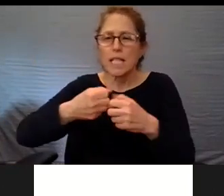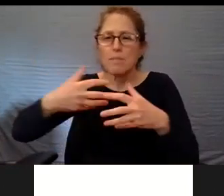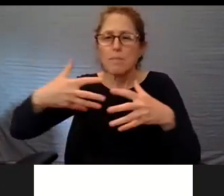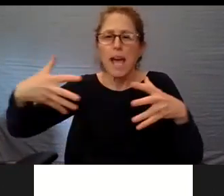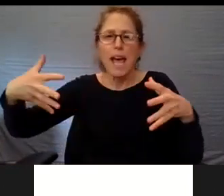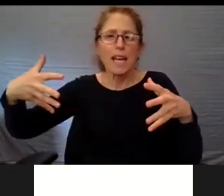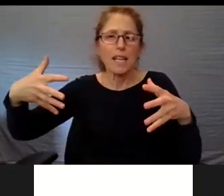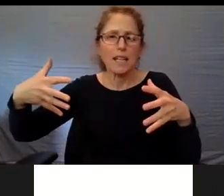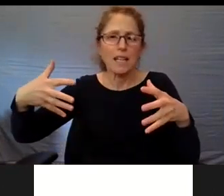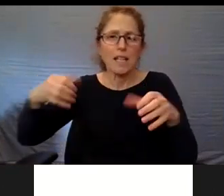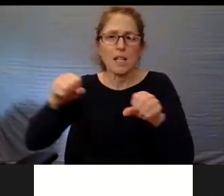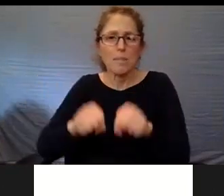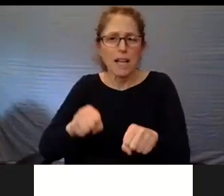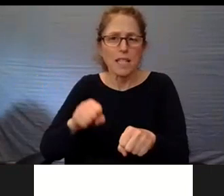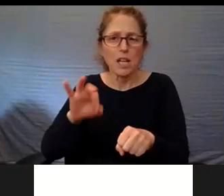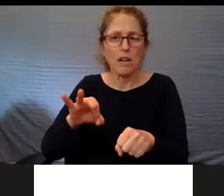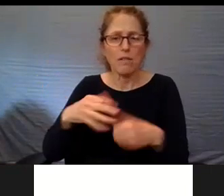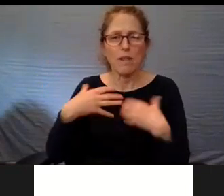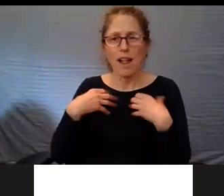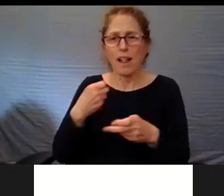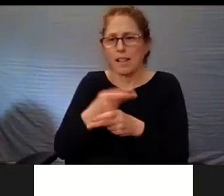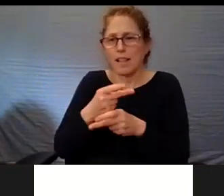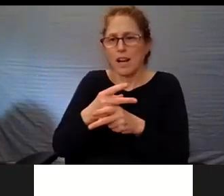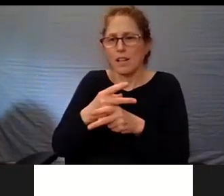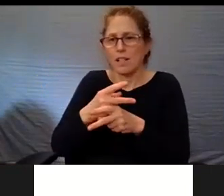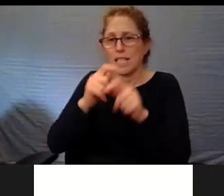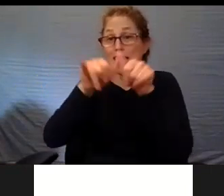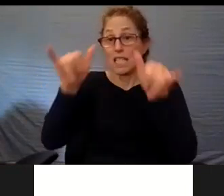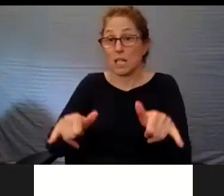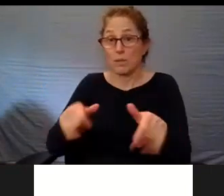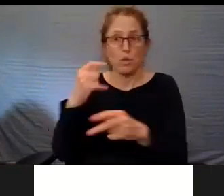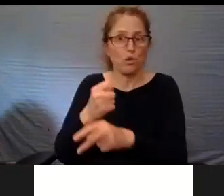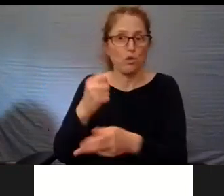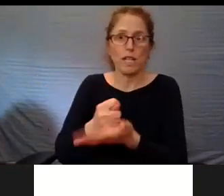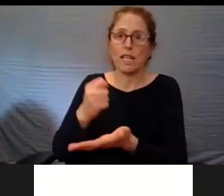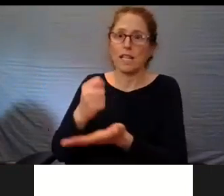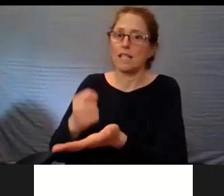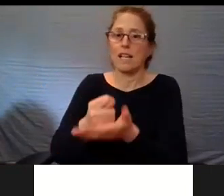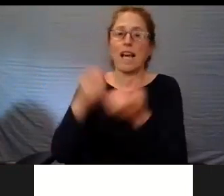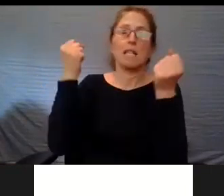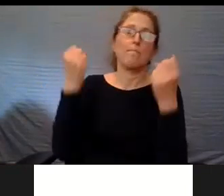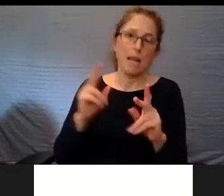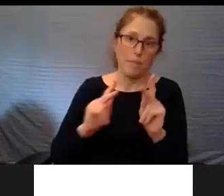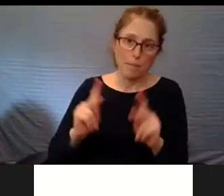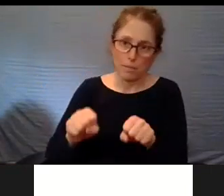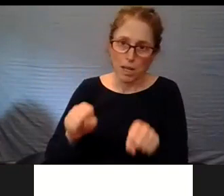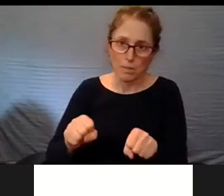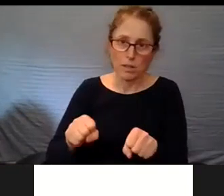of the healthcare system to treat as many people as it can, to find innovative ways